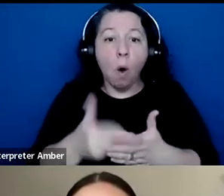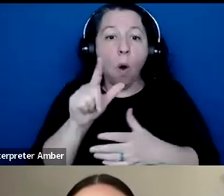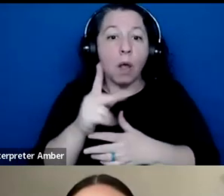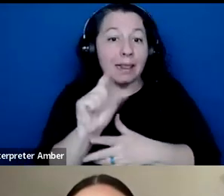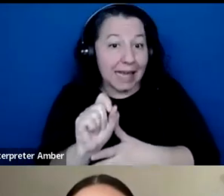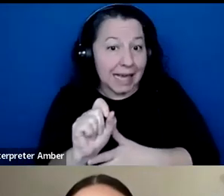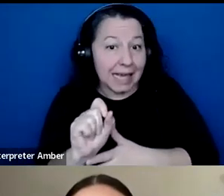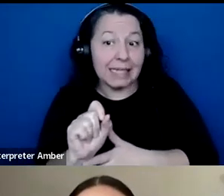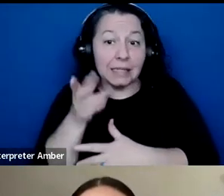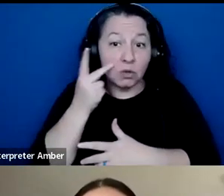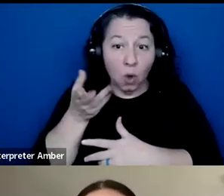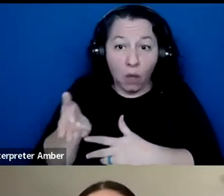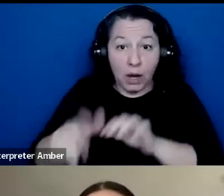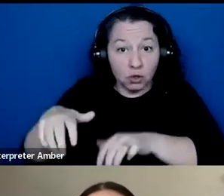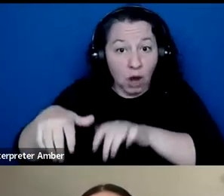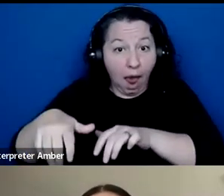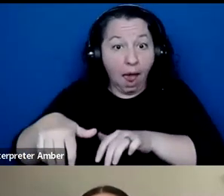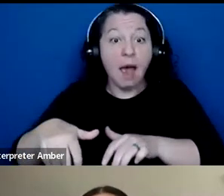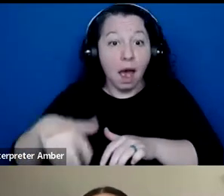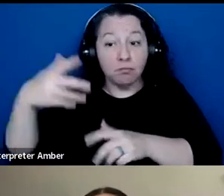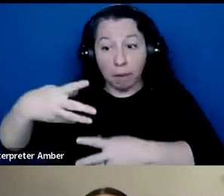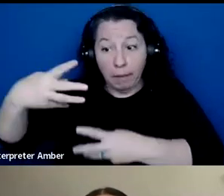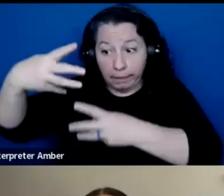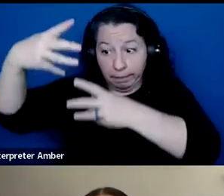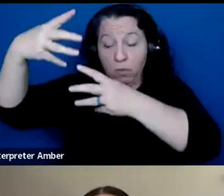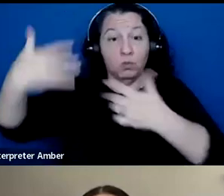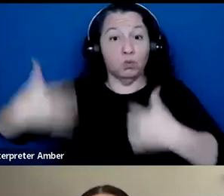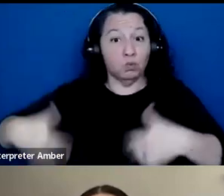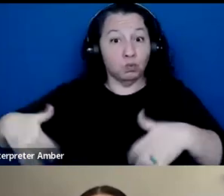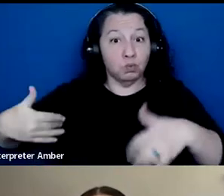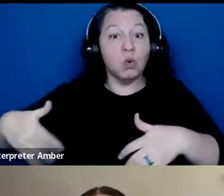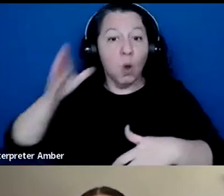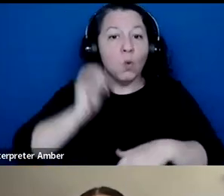that were in the chat, as well as links from the different groups and their organizations